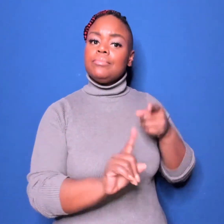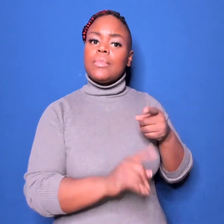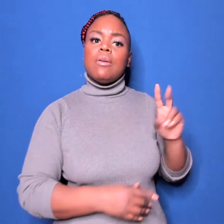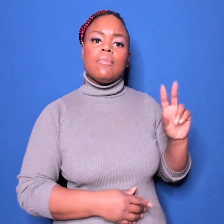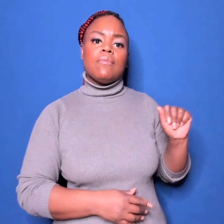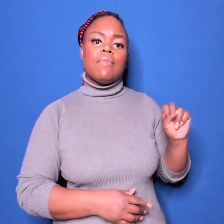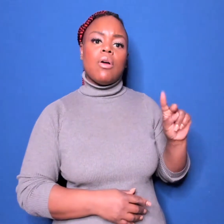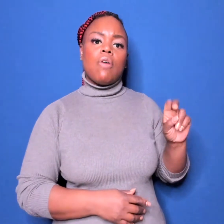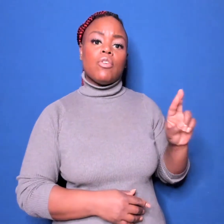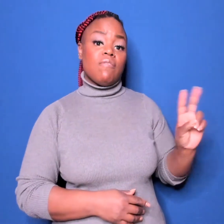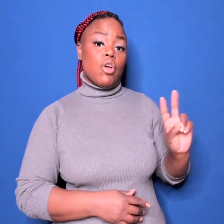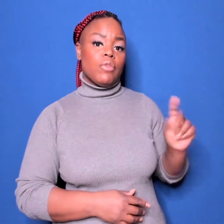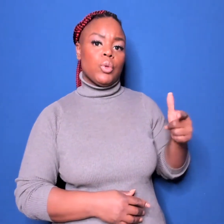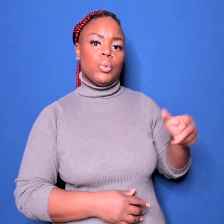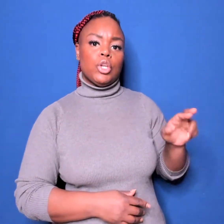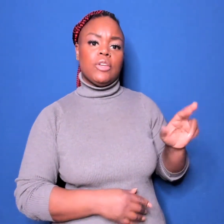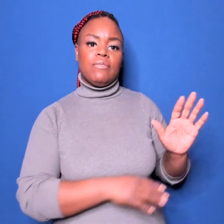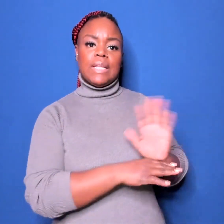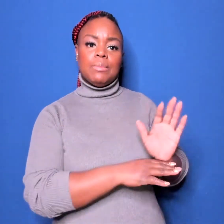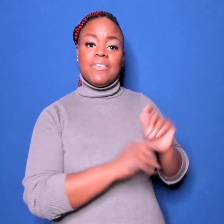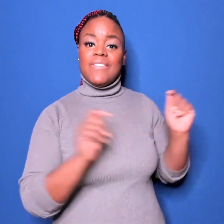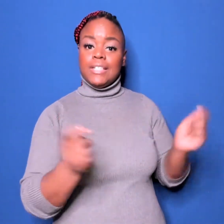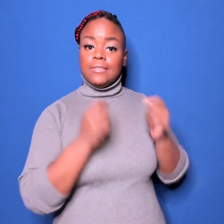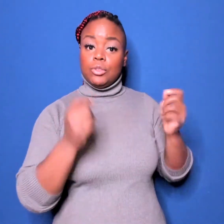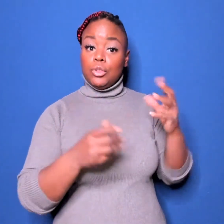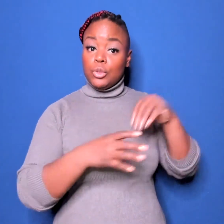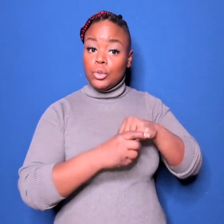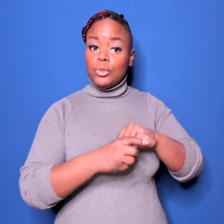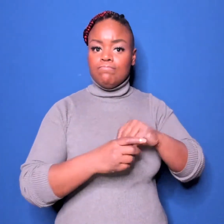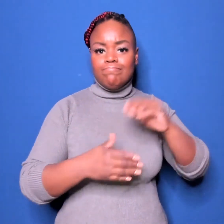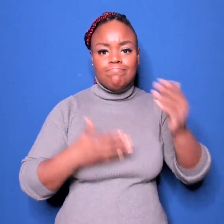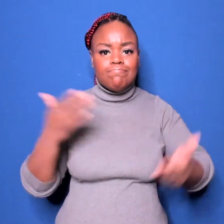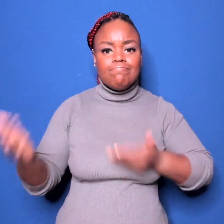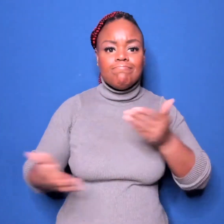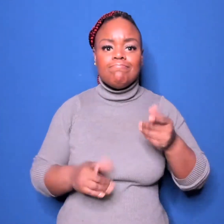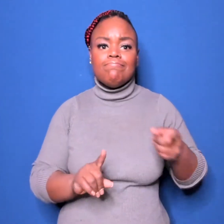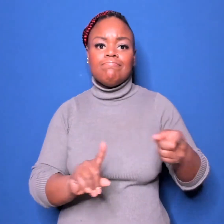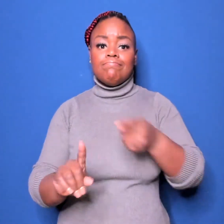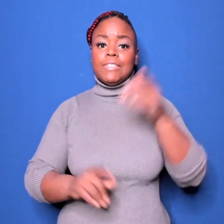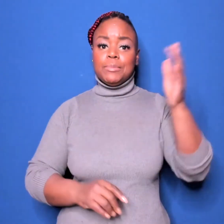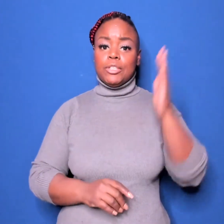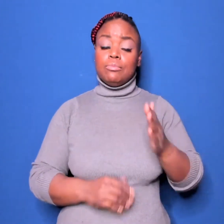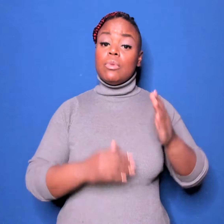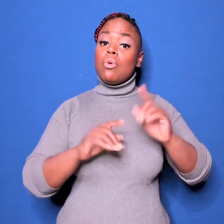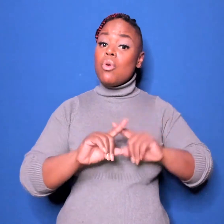at the Vancouver Queer Film Festival, which included an invitation to be a prominent speaker.